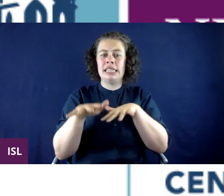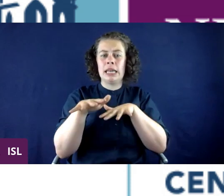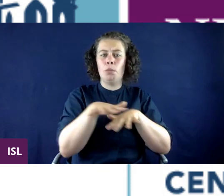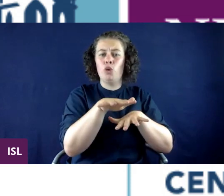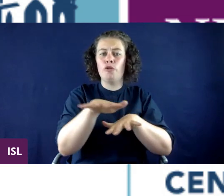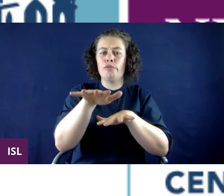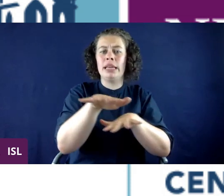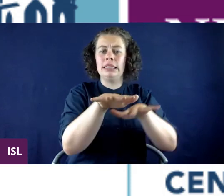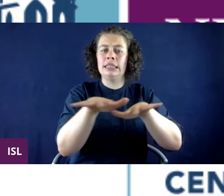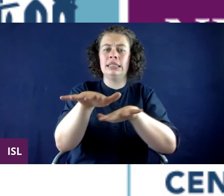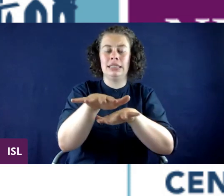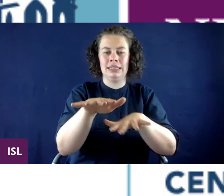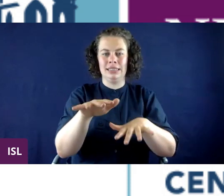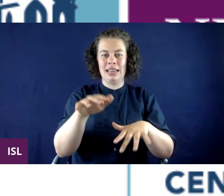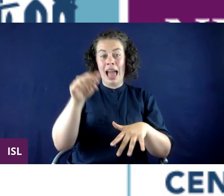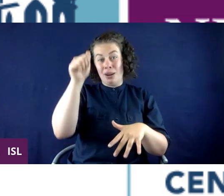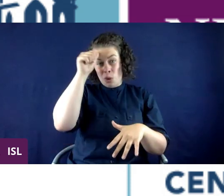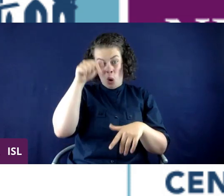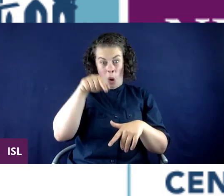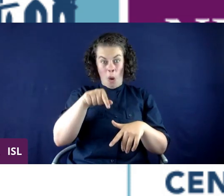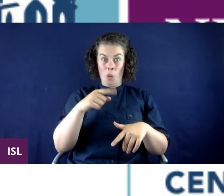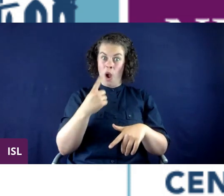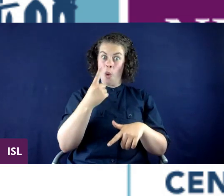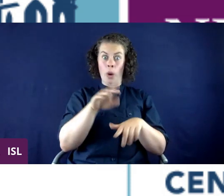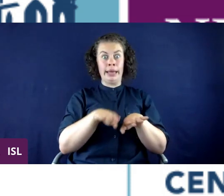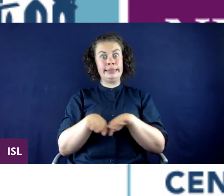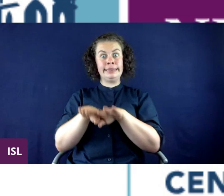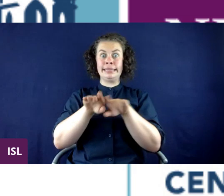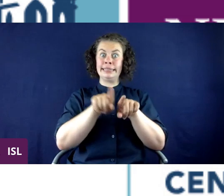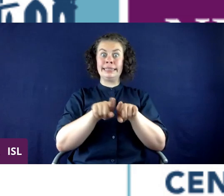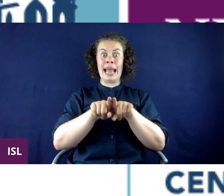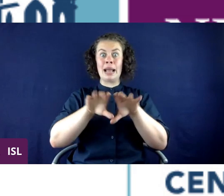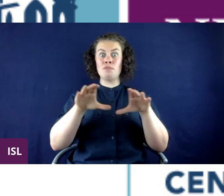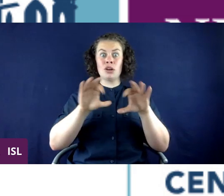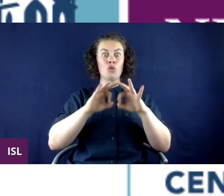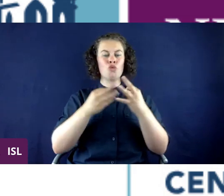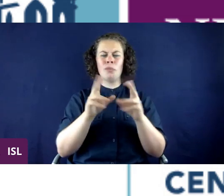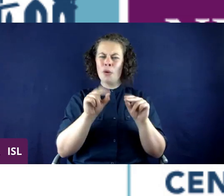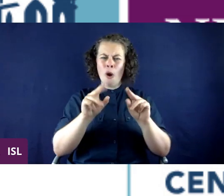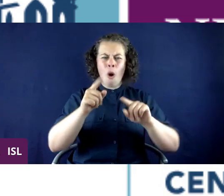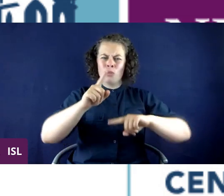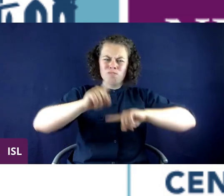In the movement, we keep talking about the disability movement and we know that people with